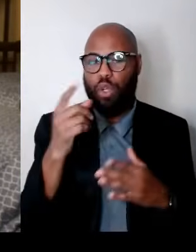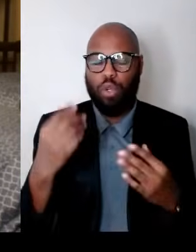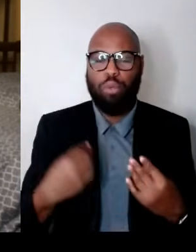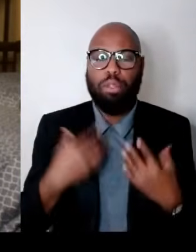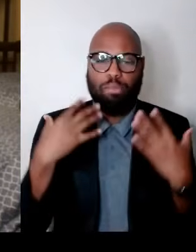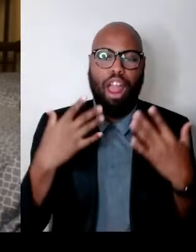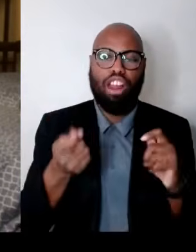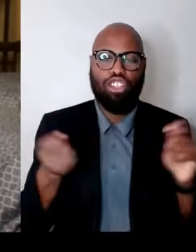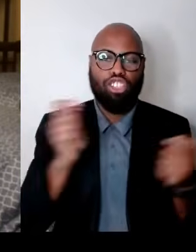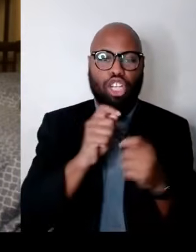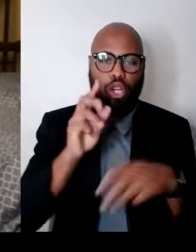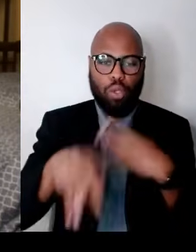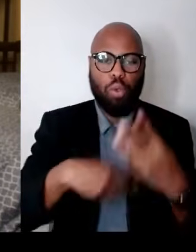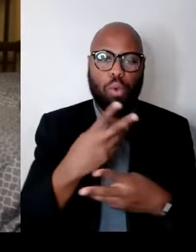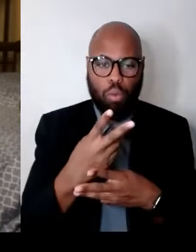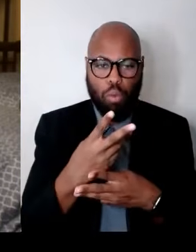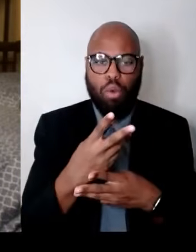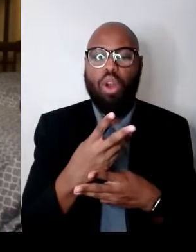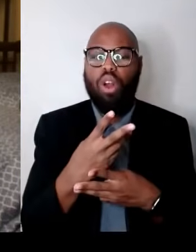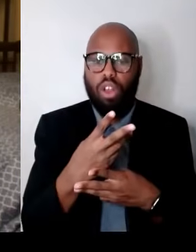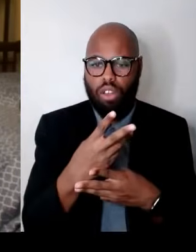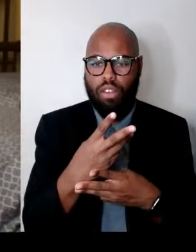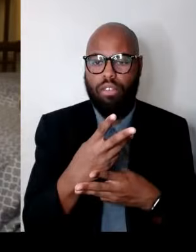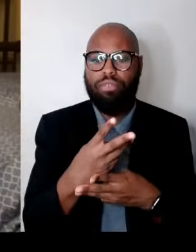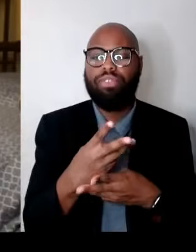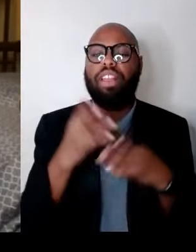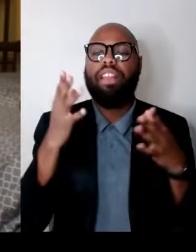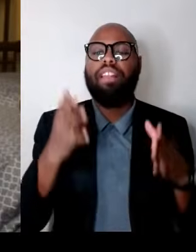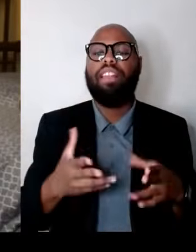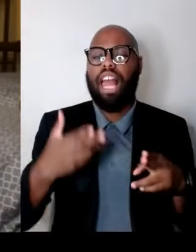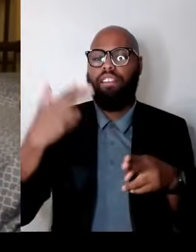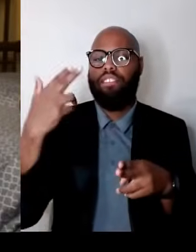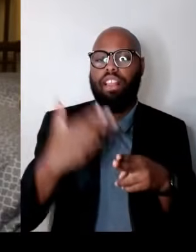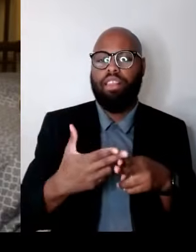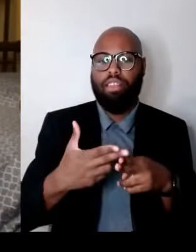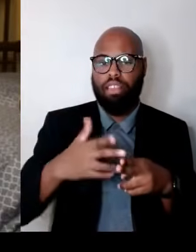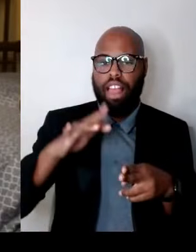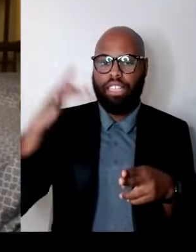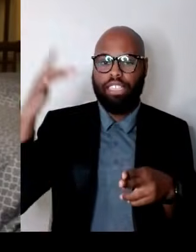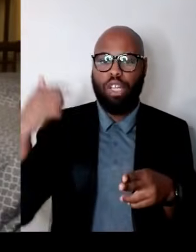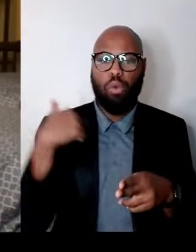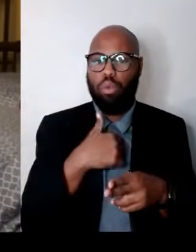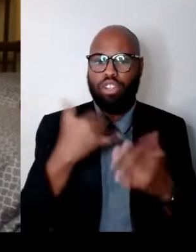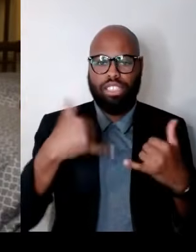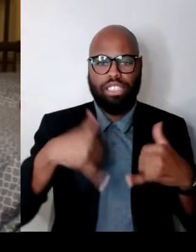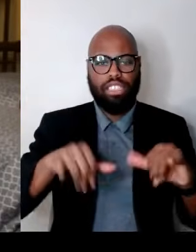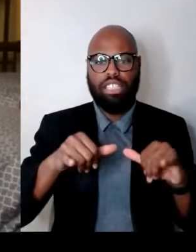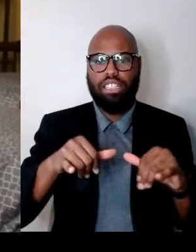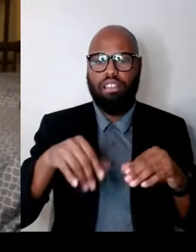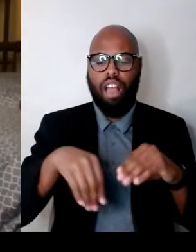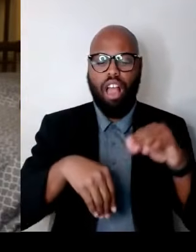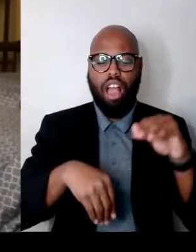and left a legacy that we are still unpacking and really embracing.